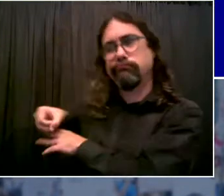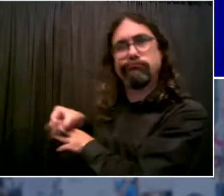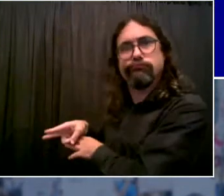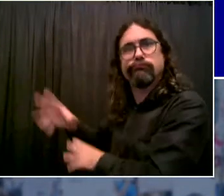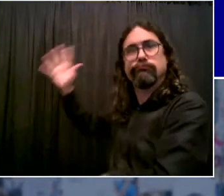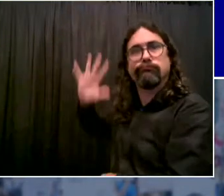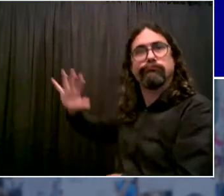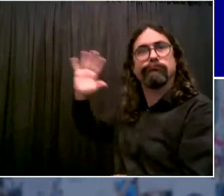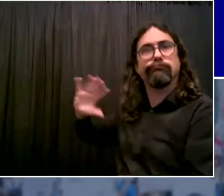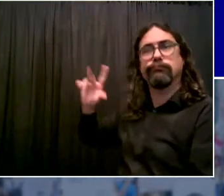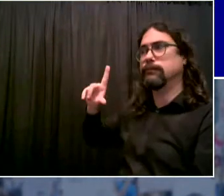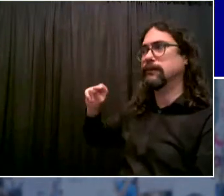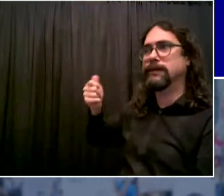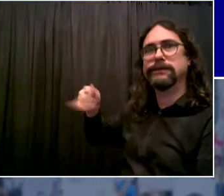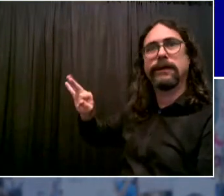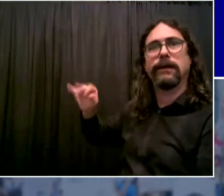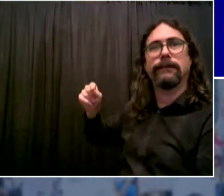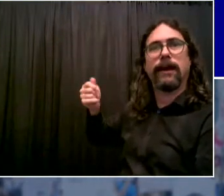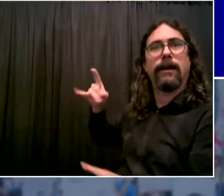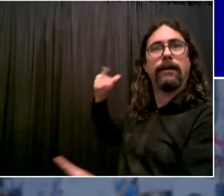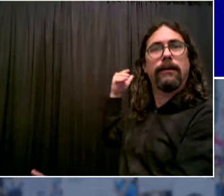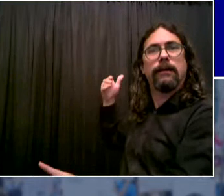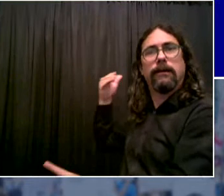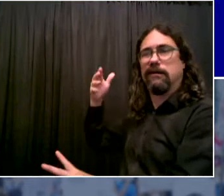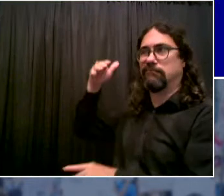TO BETTER REALITY, FAIR REALITY. WE WANT EVERYONE TO HAVE ECONOMIC